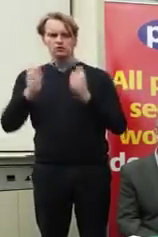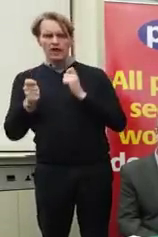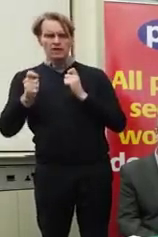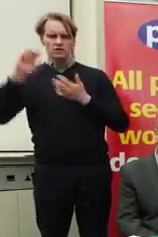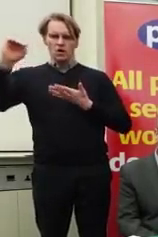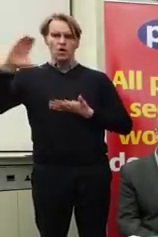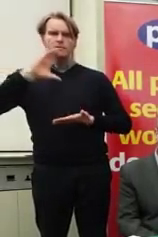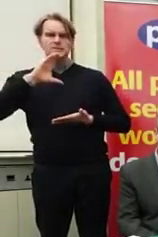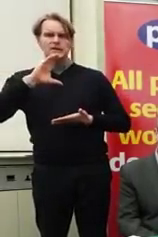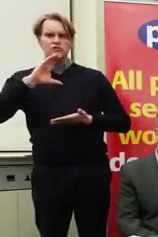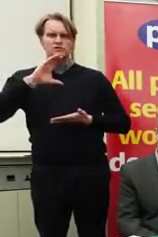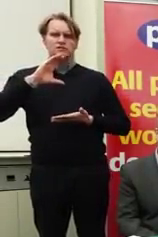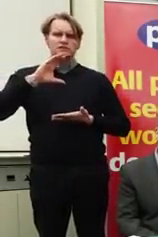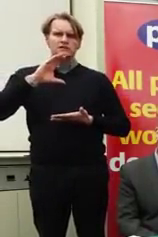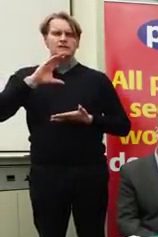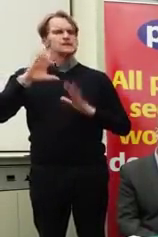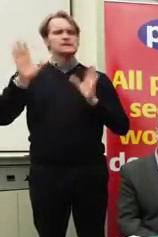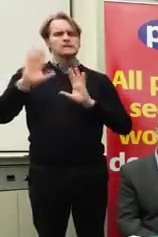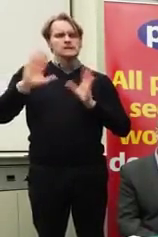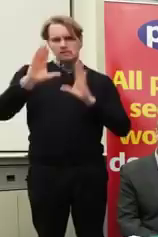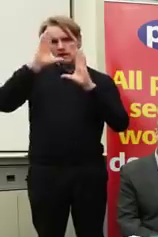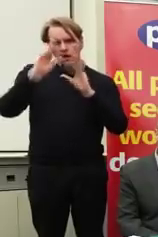be considering departing under needs to be able to confirm there can be no